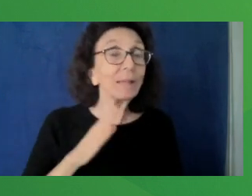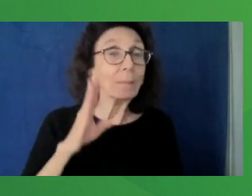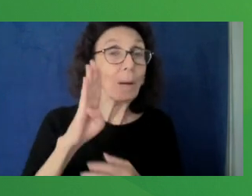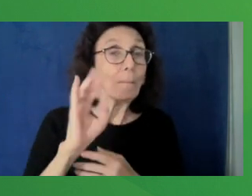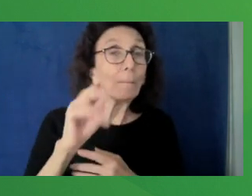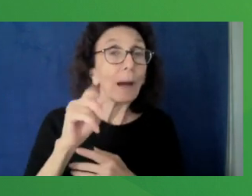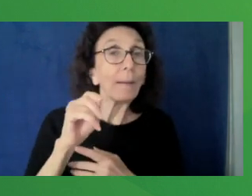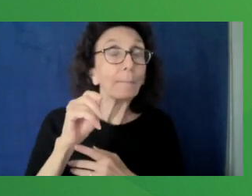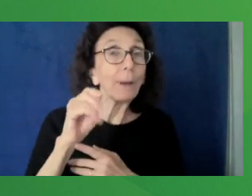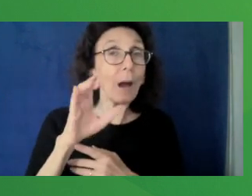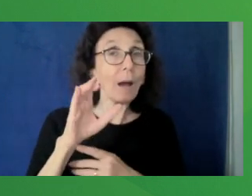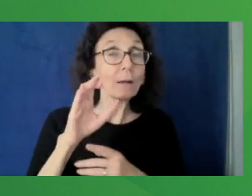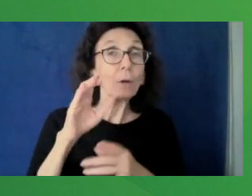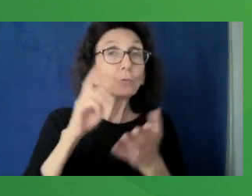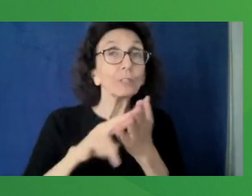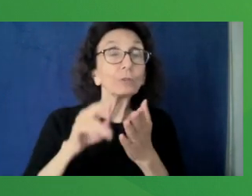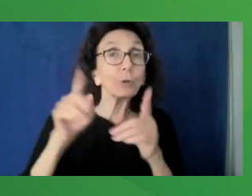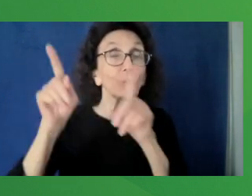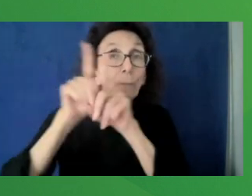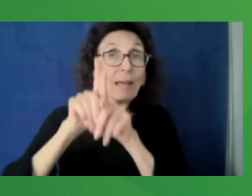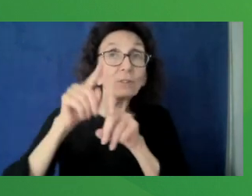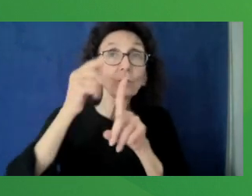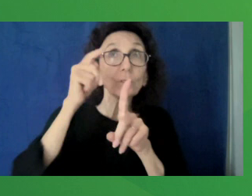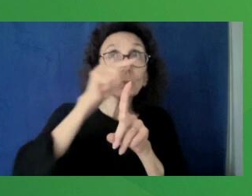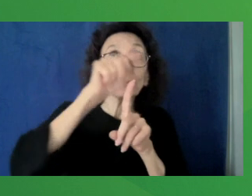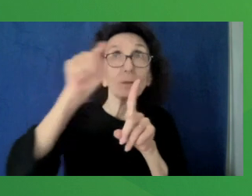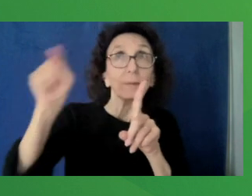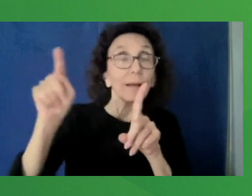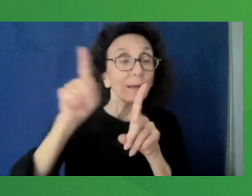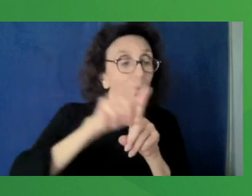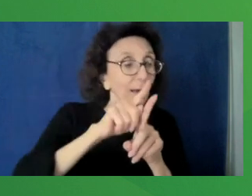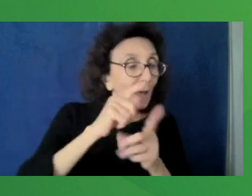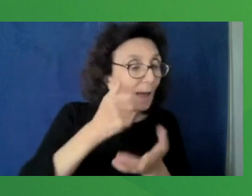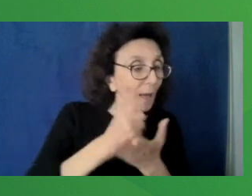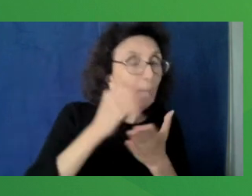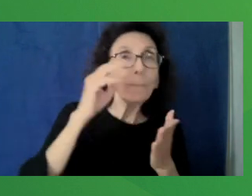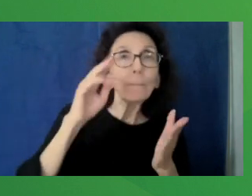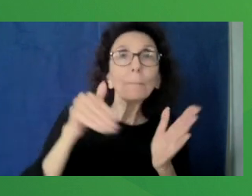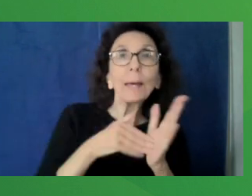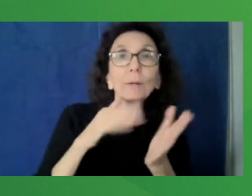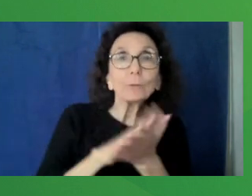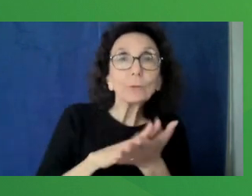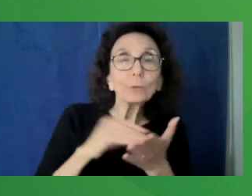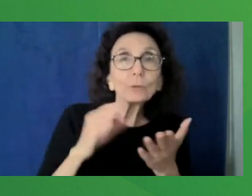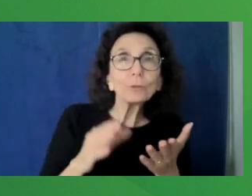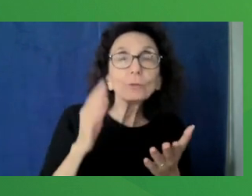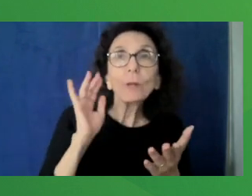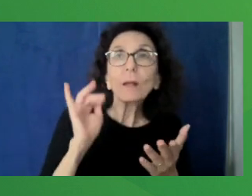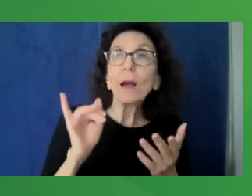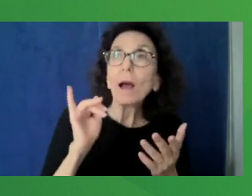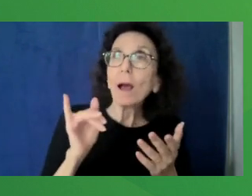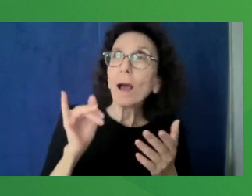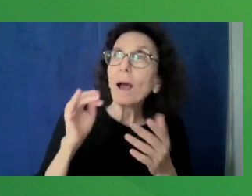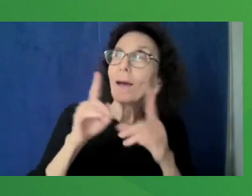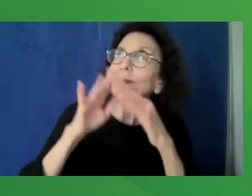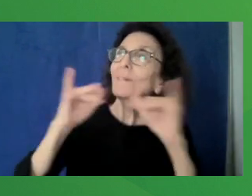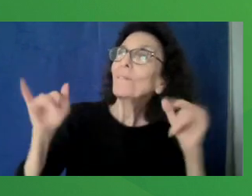help middle school students recognize that diverse individuals and groups, how did they engage in the